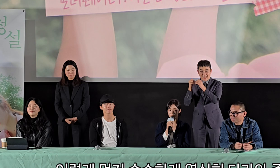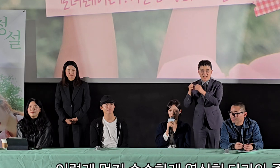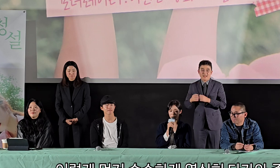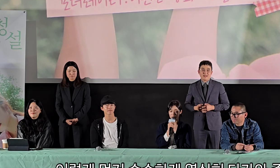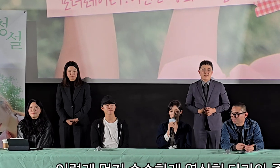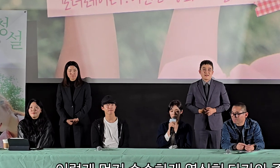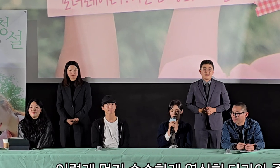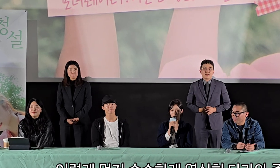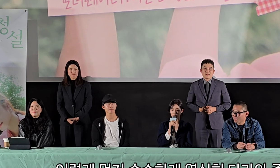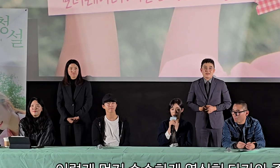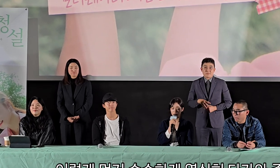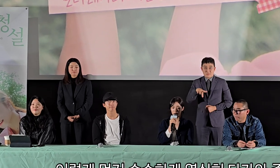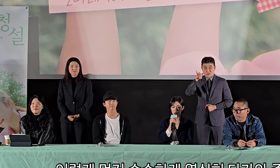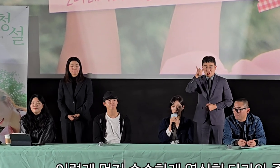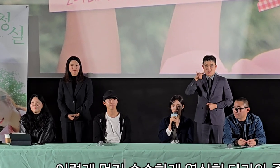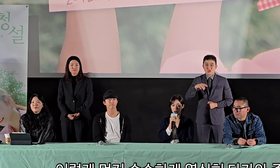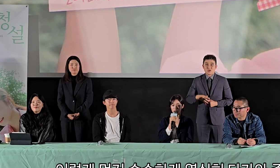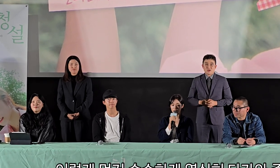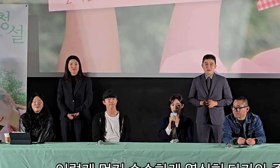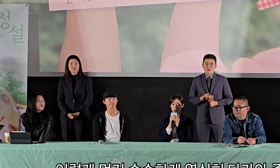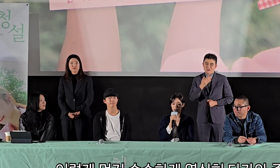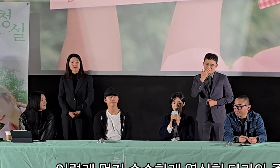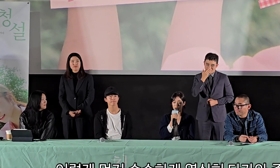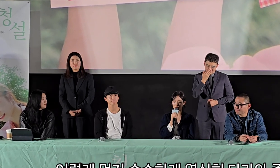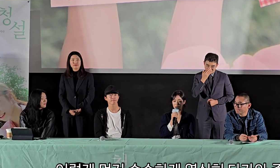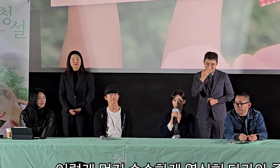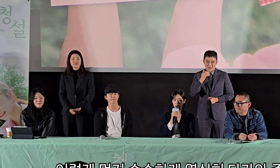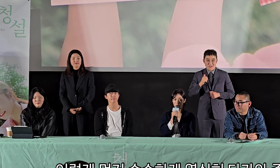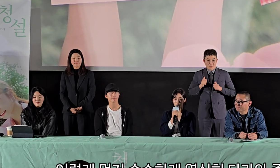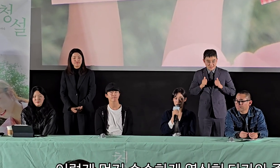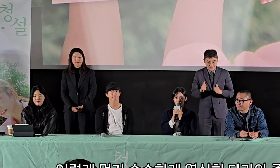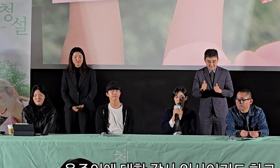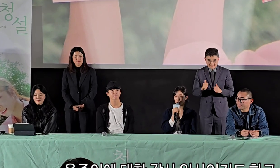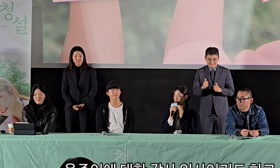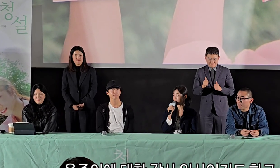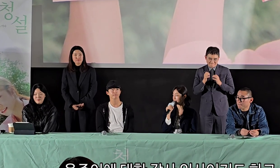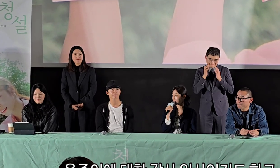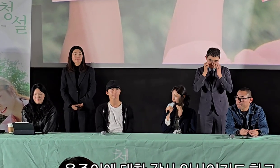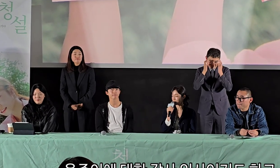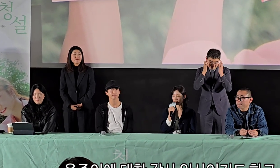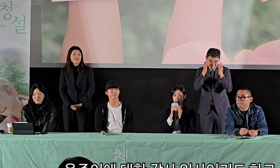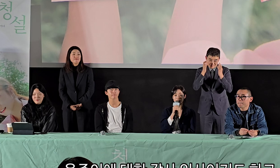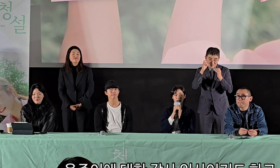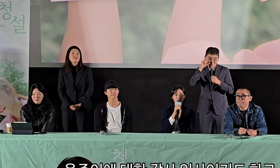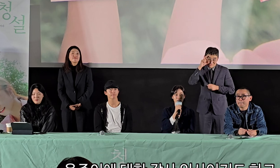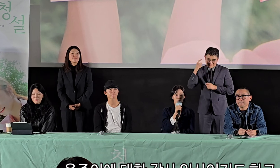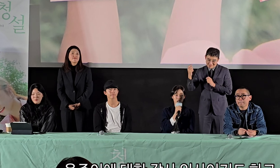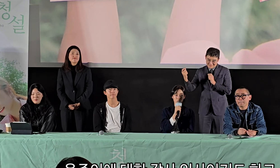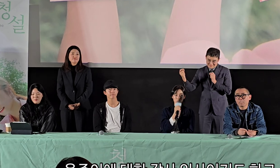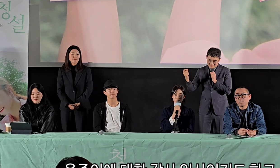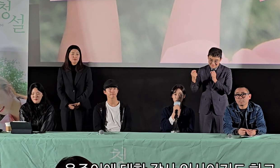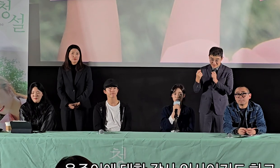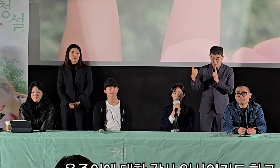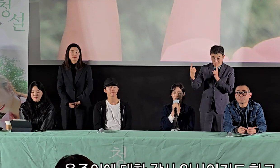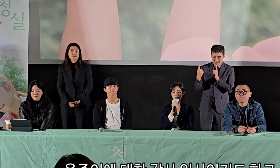and it's also a thank you to Yongjun who approached her so purely and diligently first,